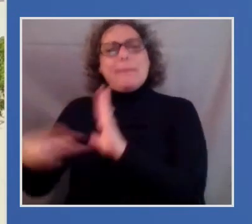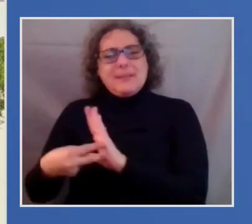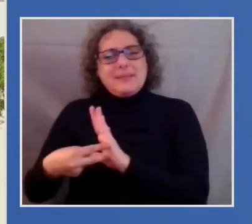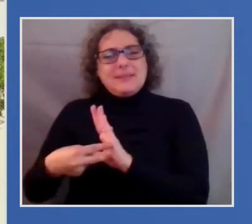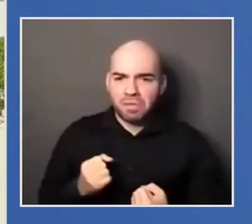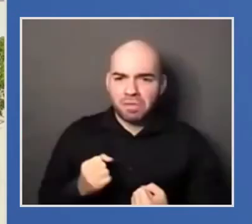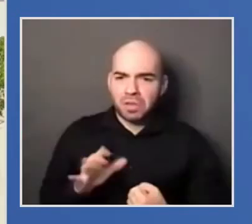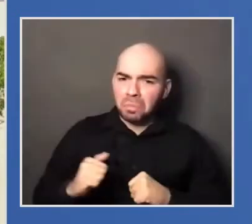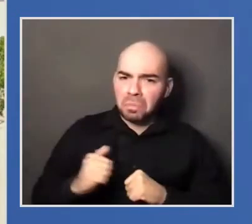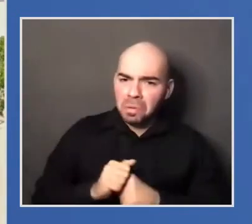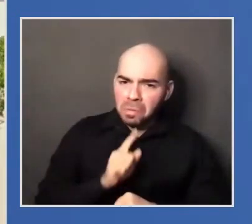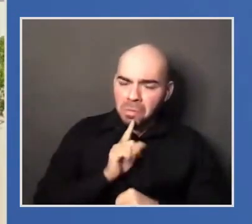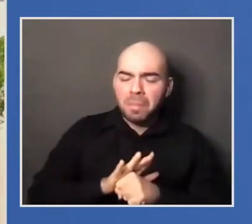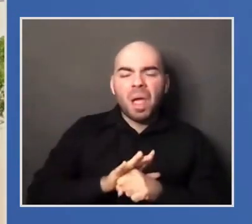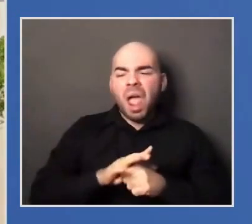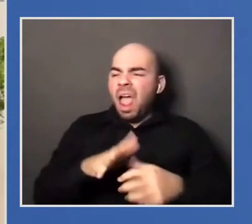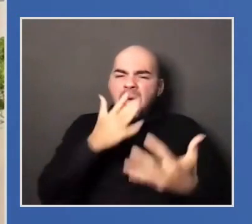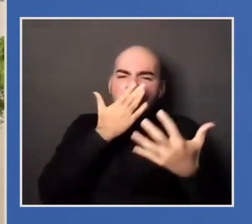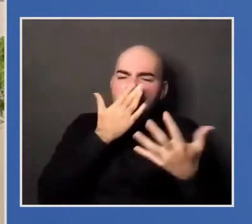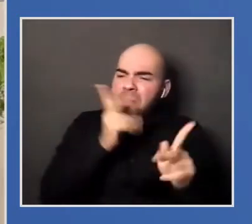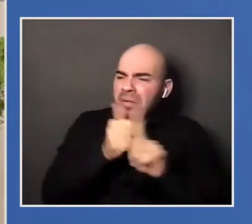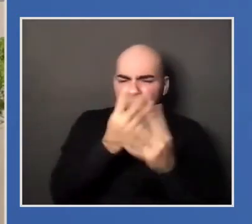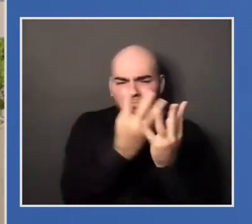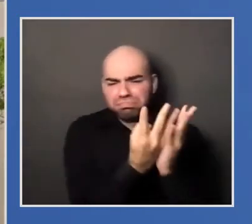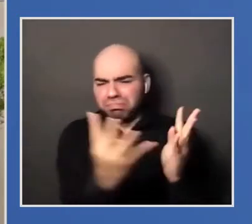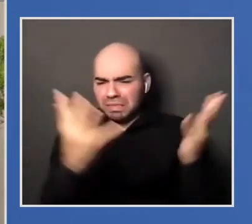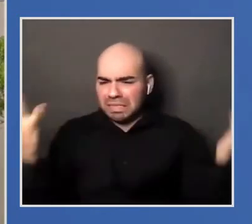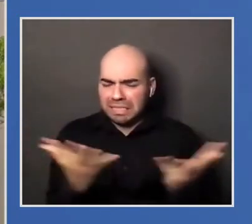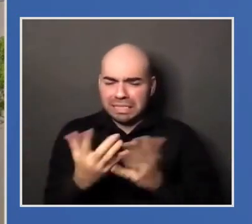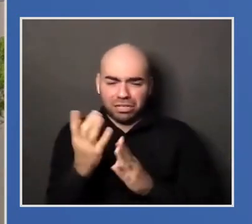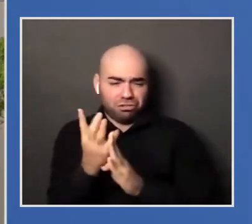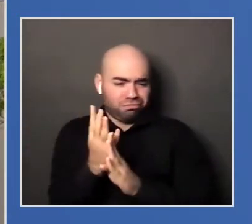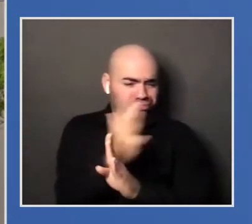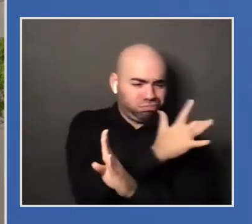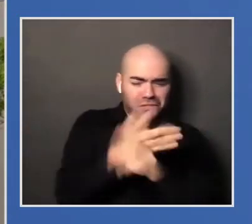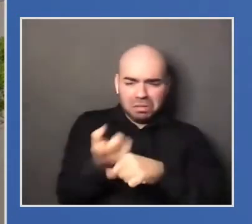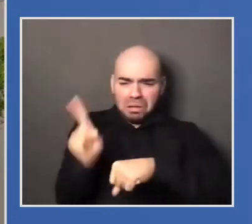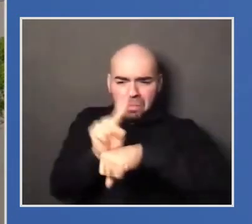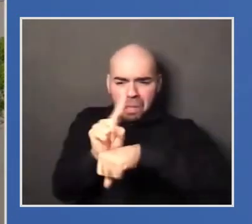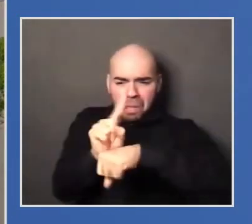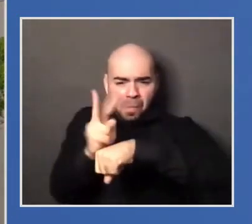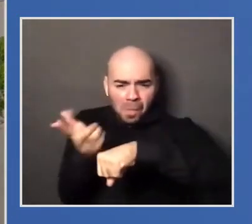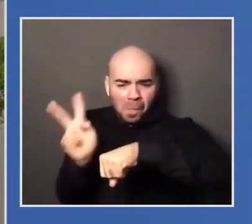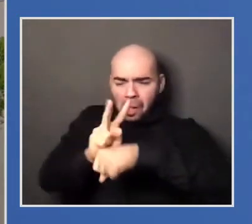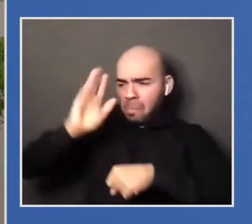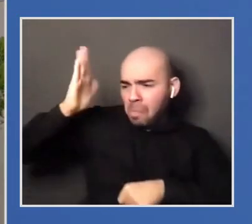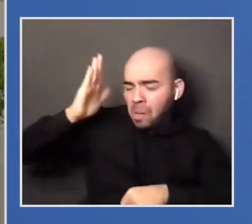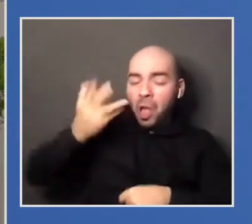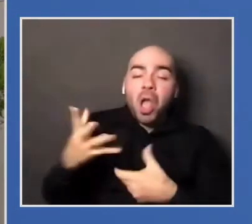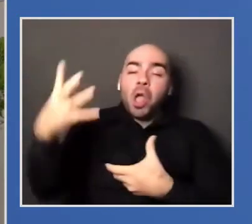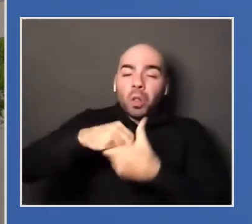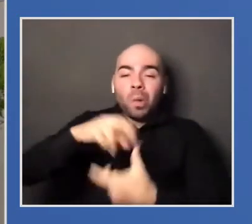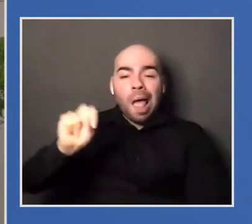THIS ADMINISTRATION APPROACH IS NOT WORKING.